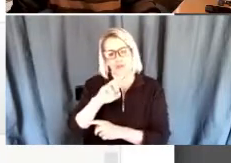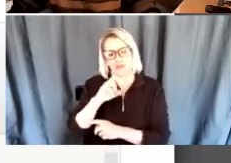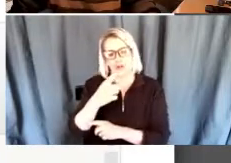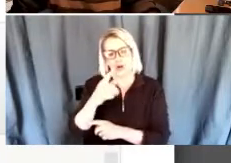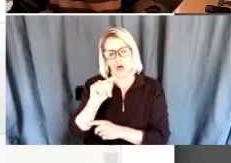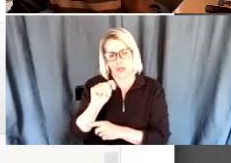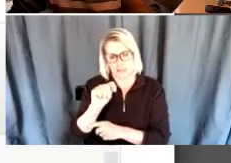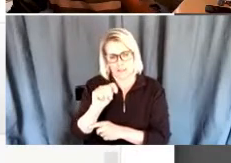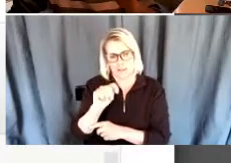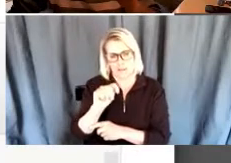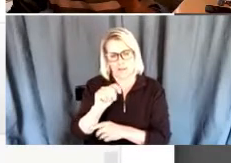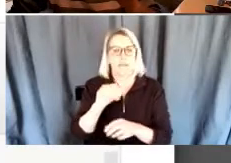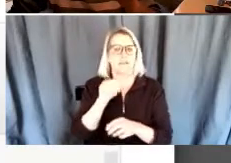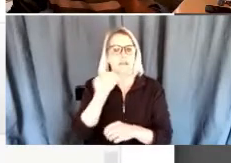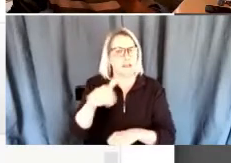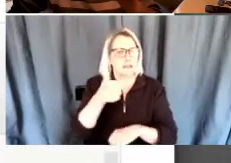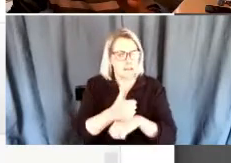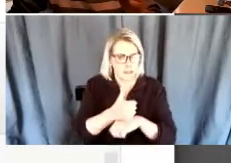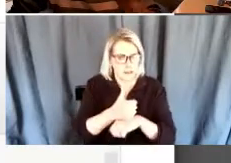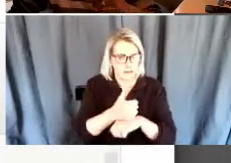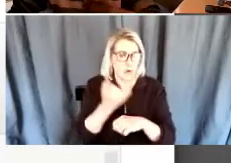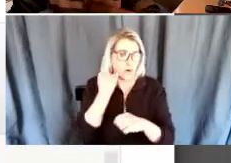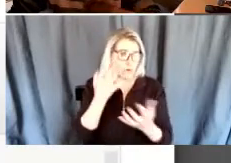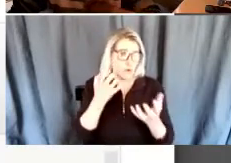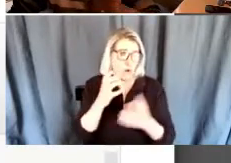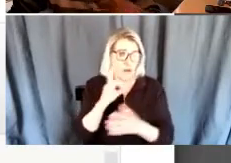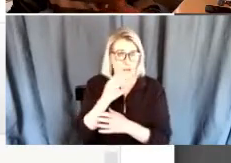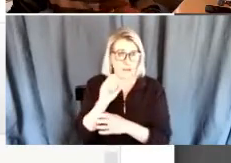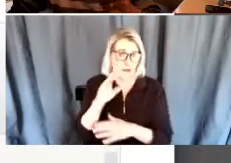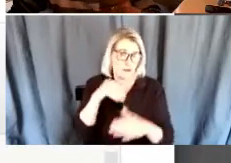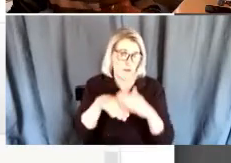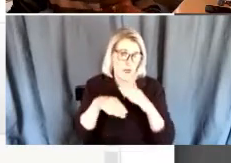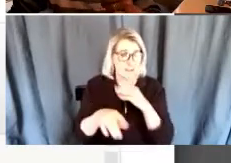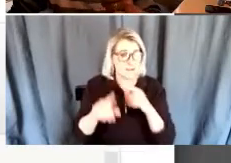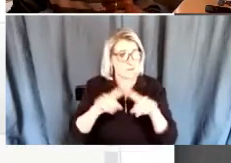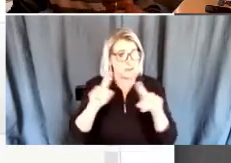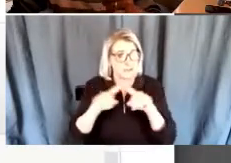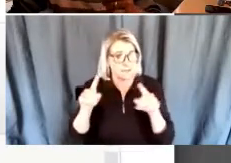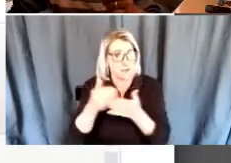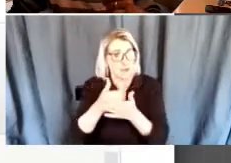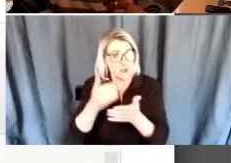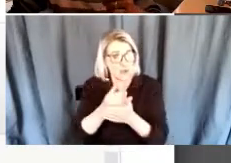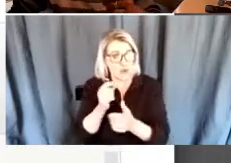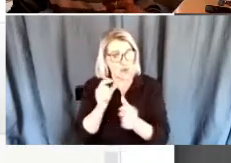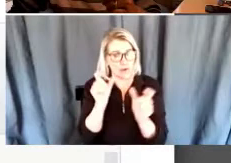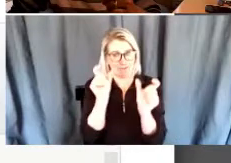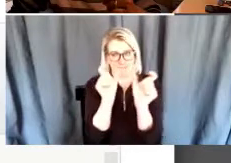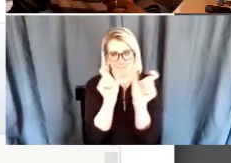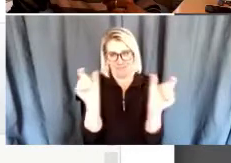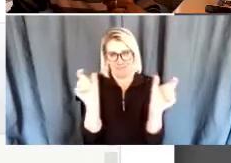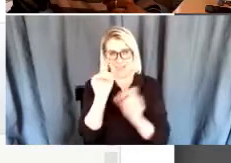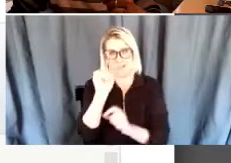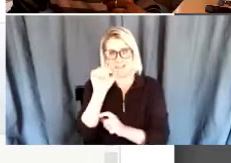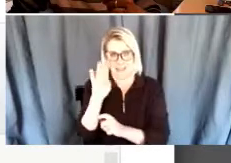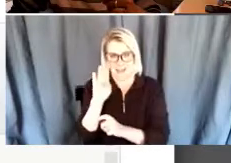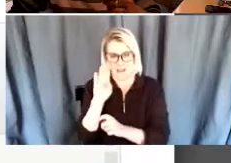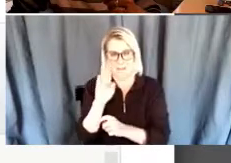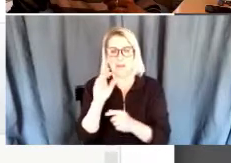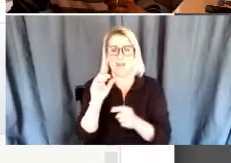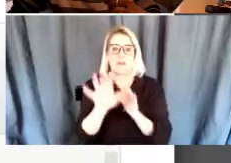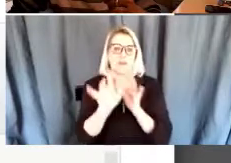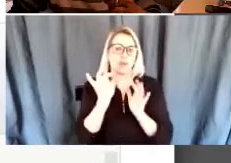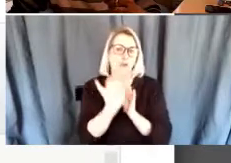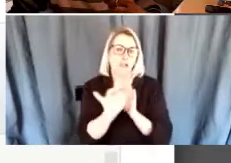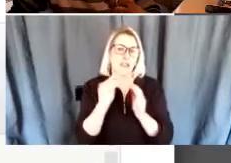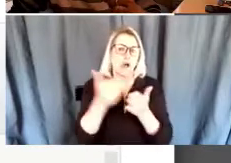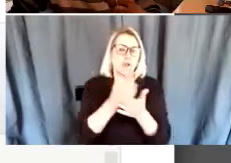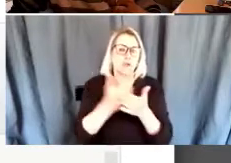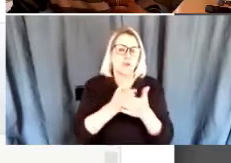want that document to be accessing a new tab board new window you choose that. And click